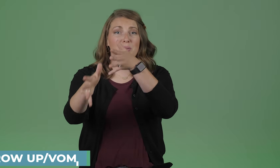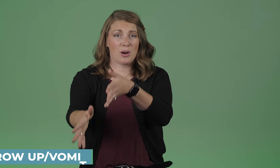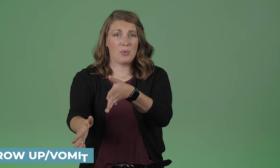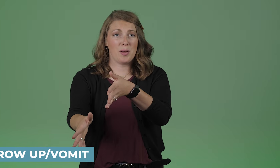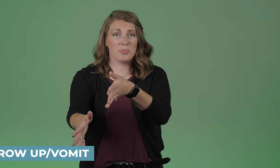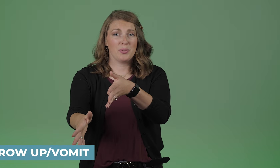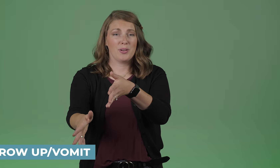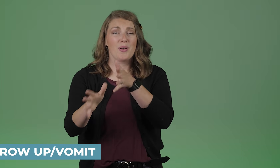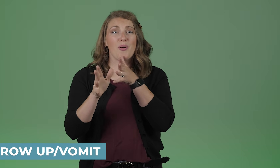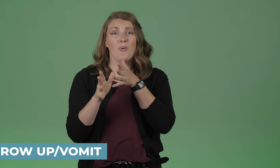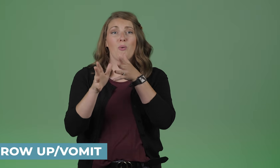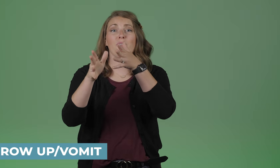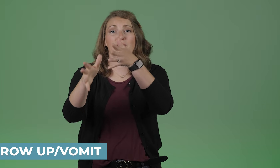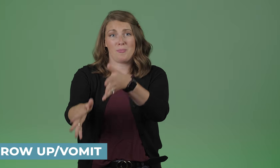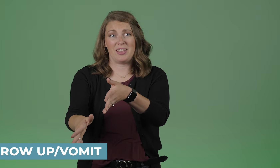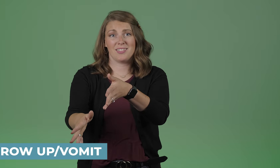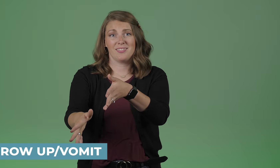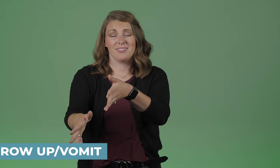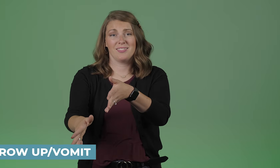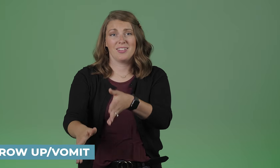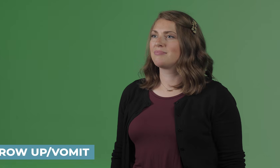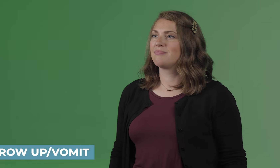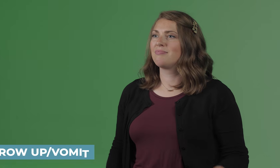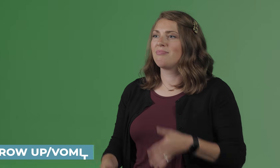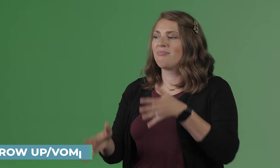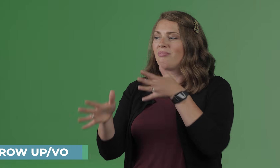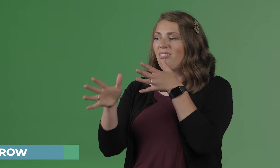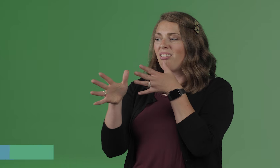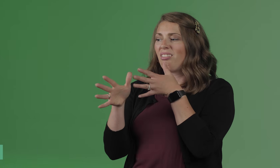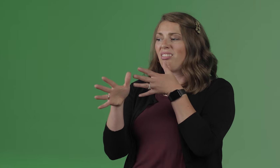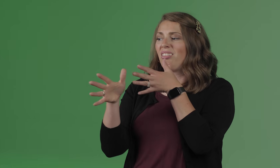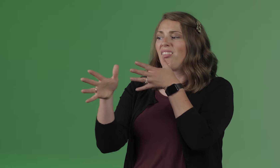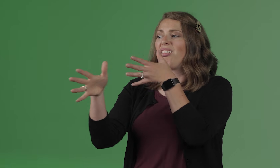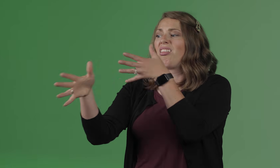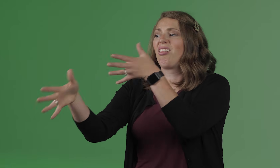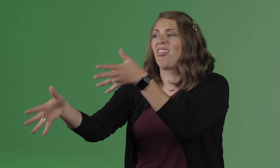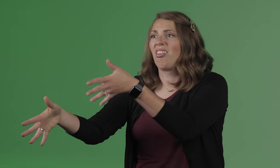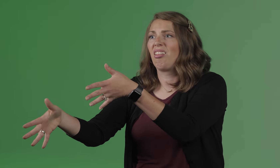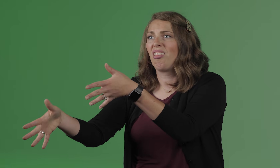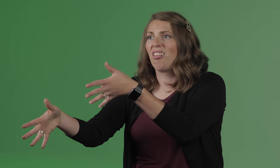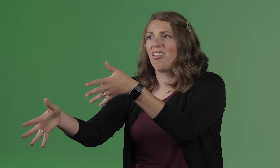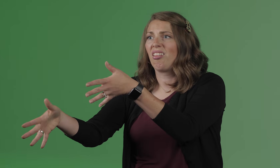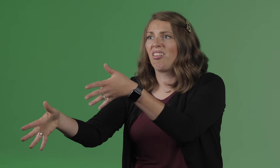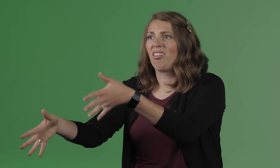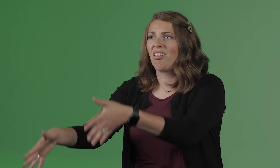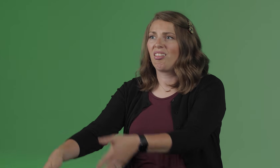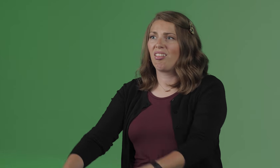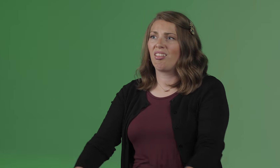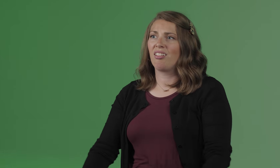Throw up or vomit. Your hands are coming out of your mouth like you're throwing up